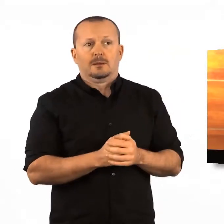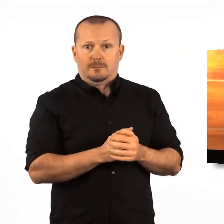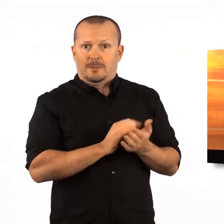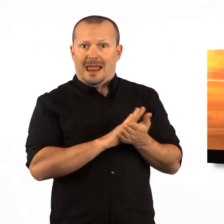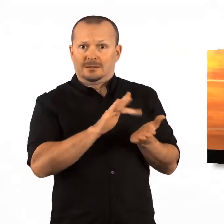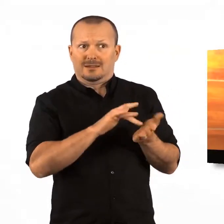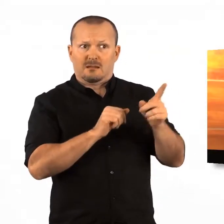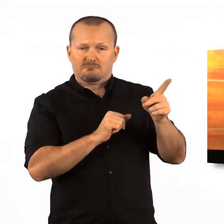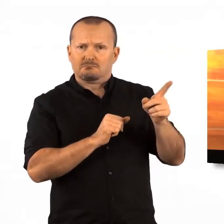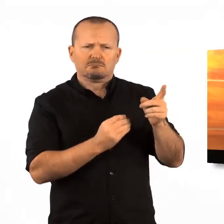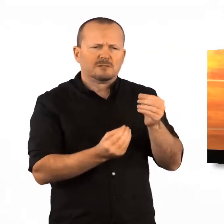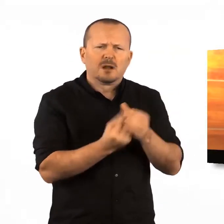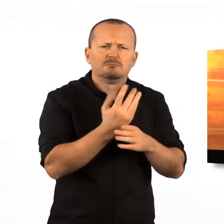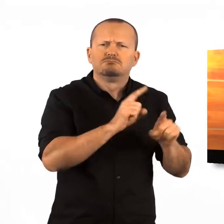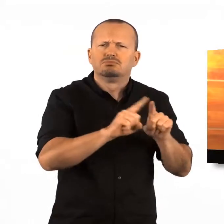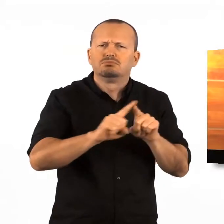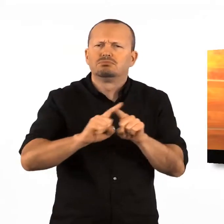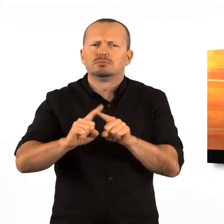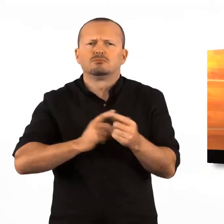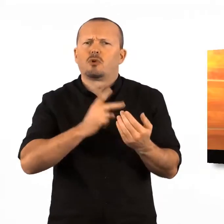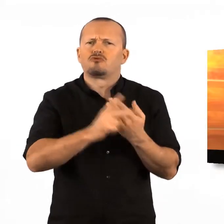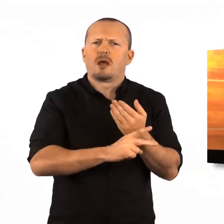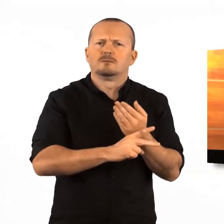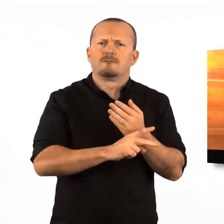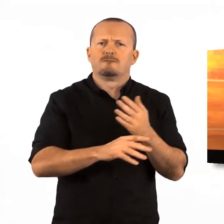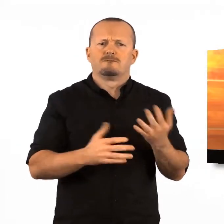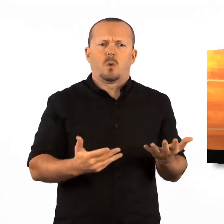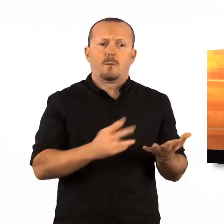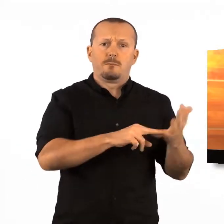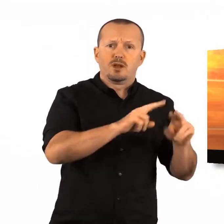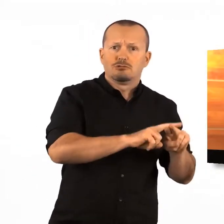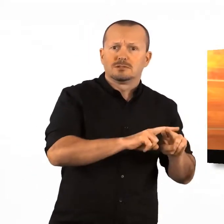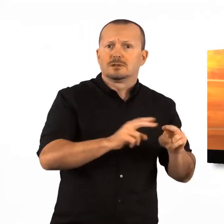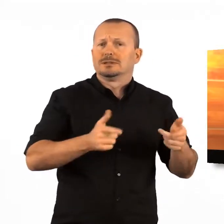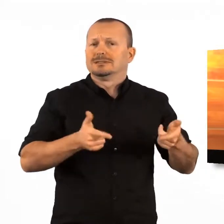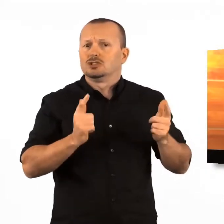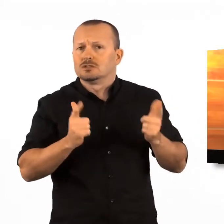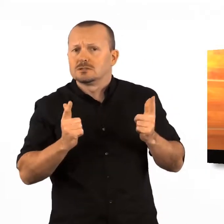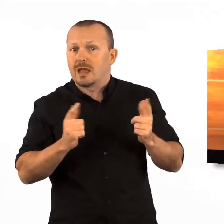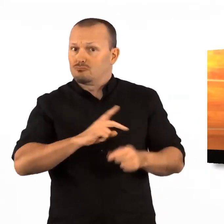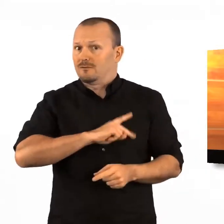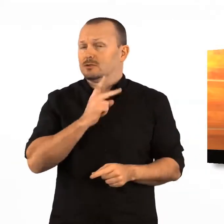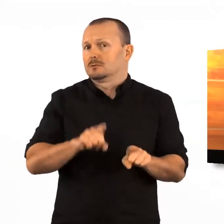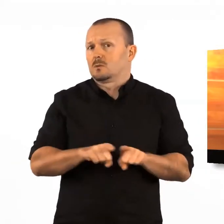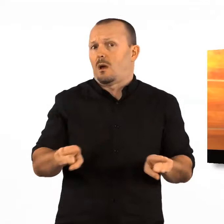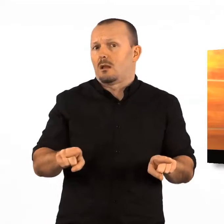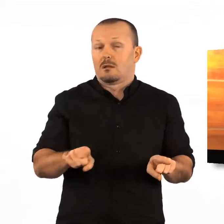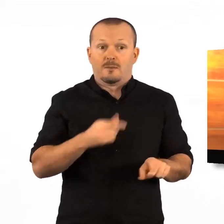The Hanen centre have developed lots of programmes for parents and for teachers and for professionals